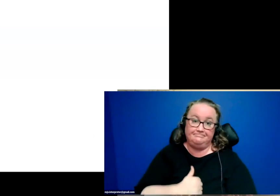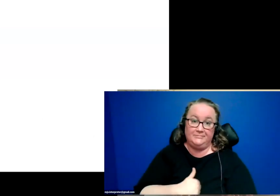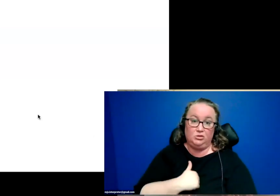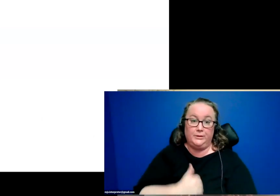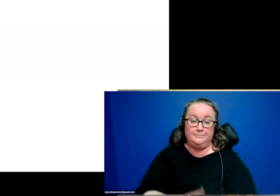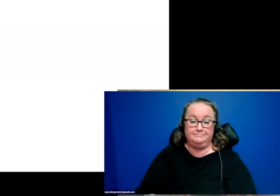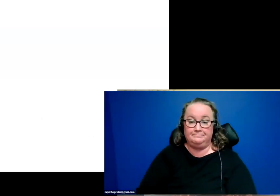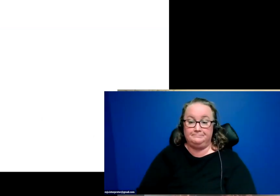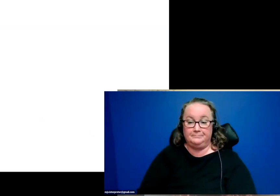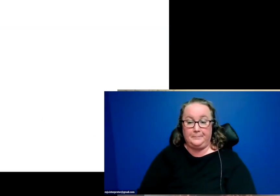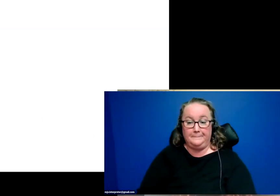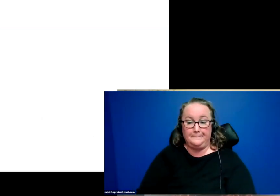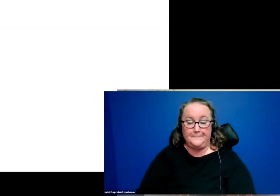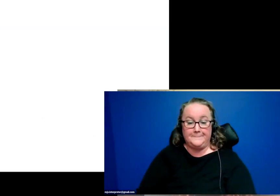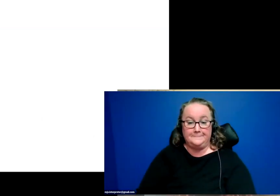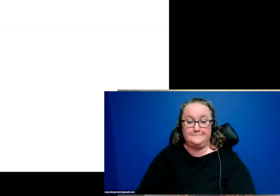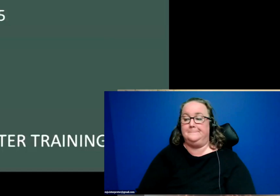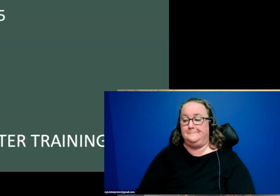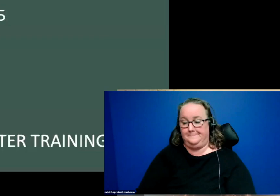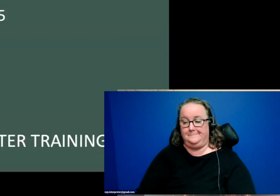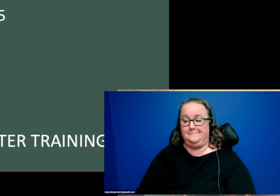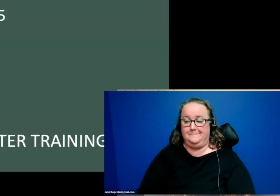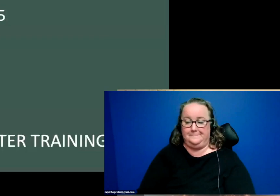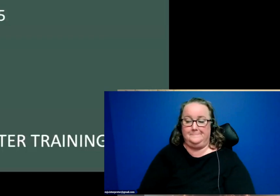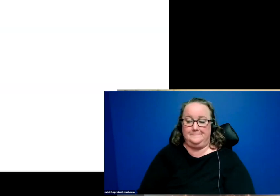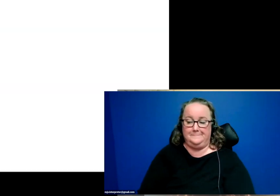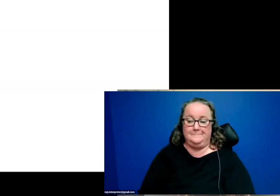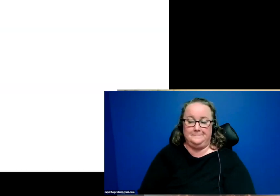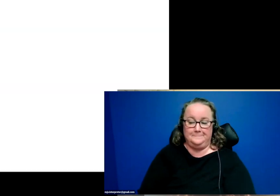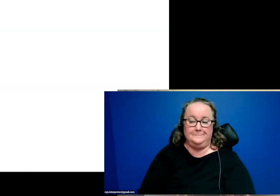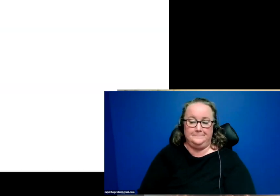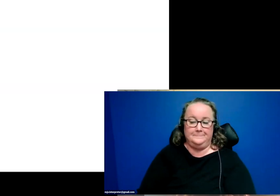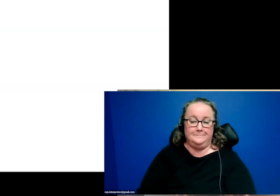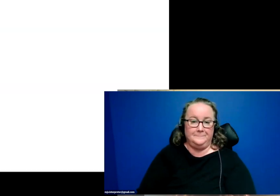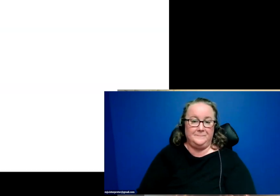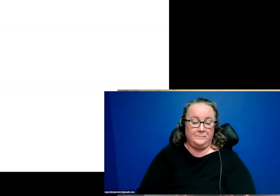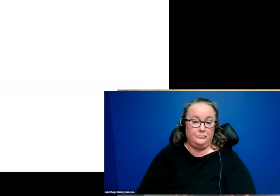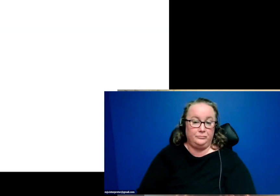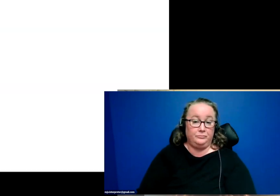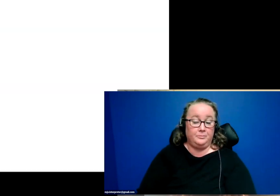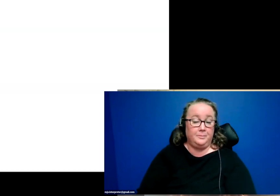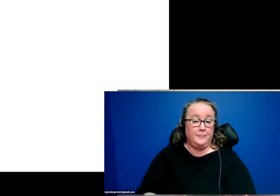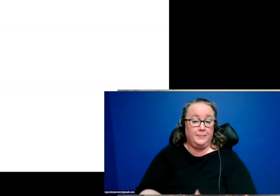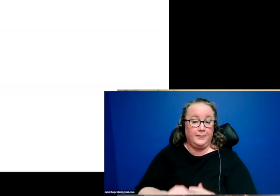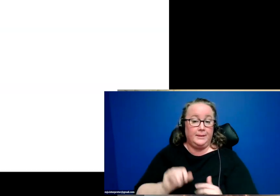Okay. If you're able to send an email to